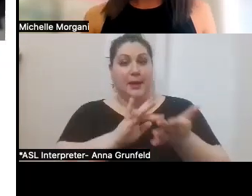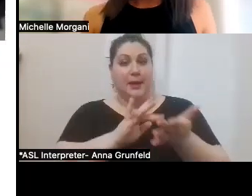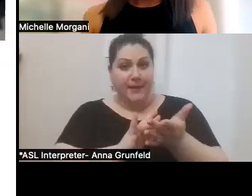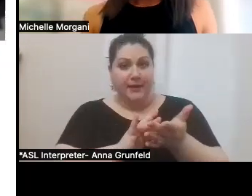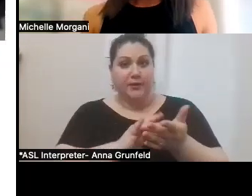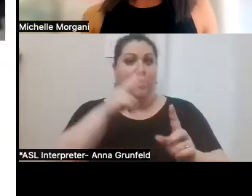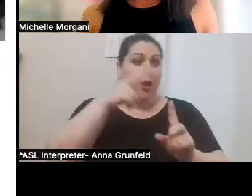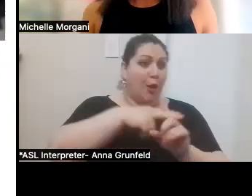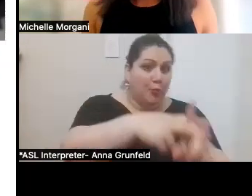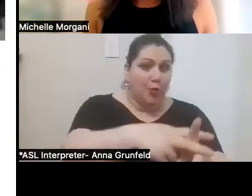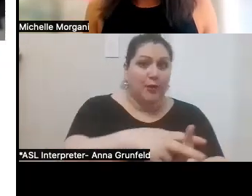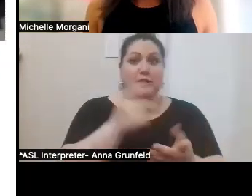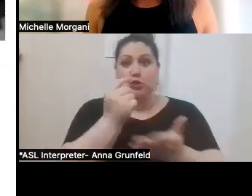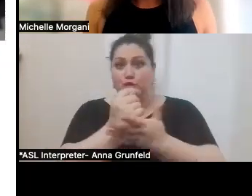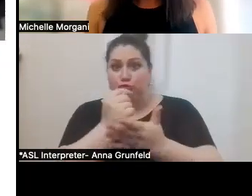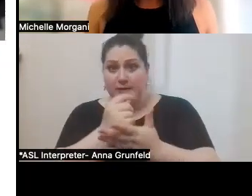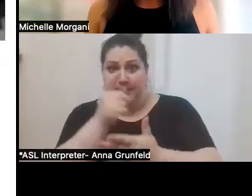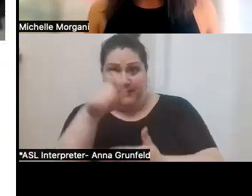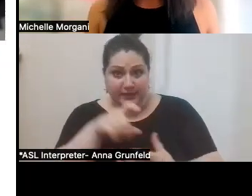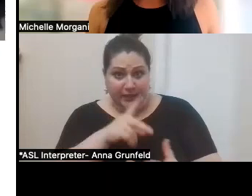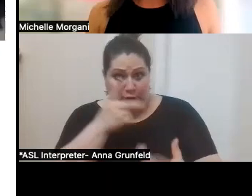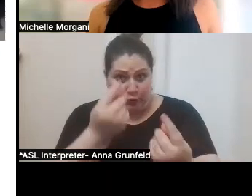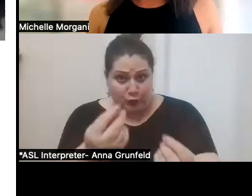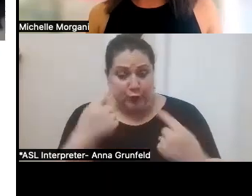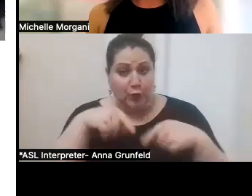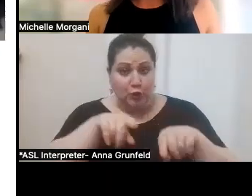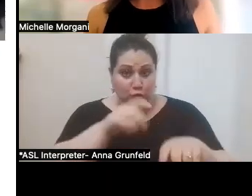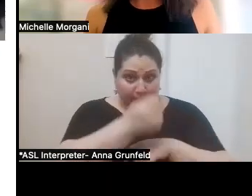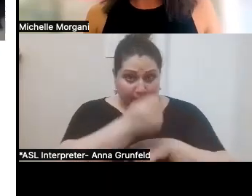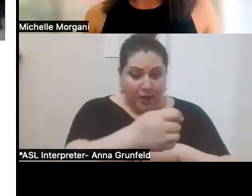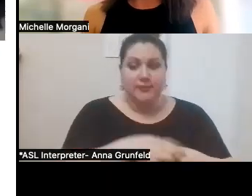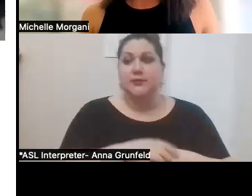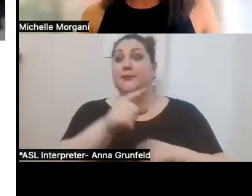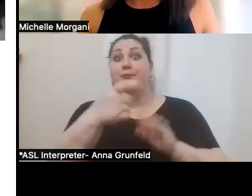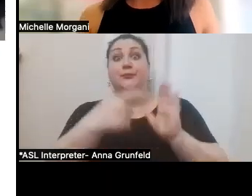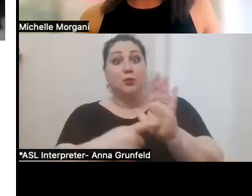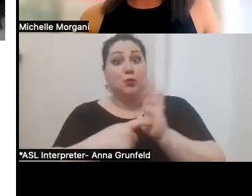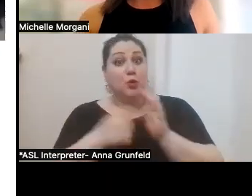Do you require any kinds of medications during this practicum in terms of functioning?